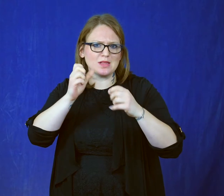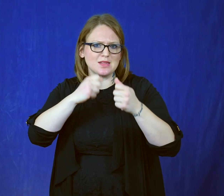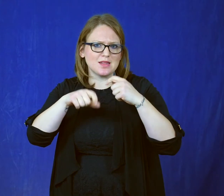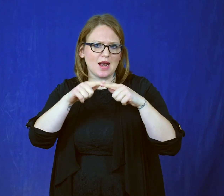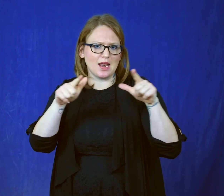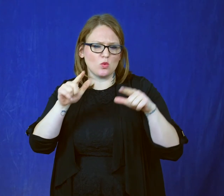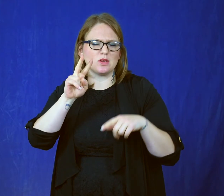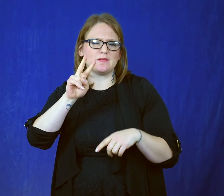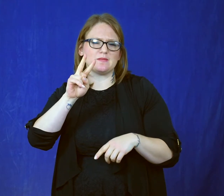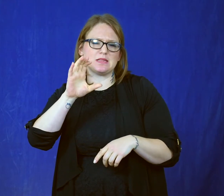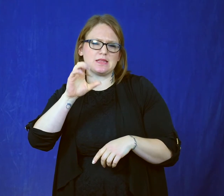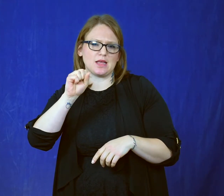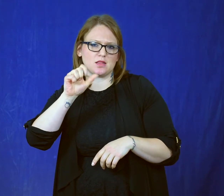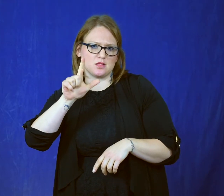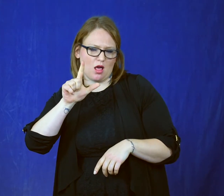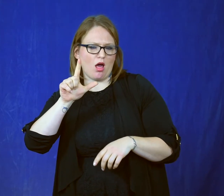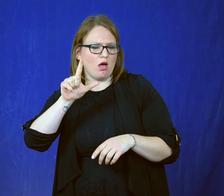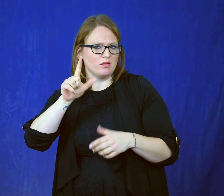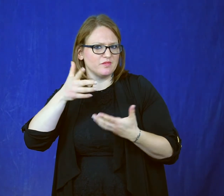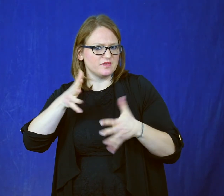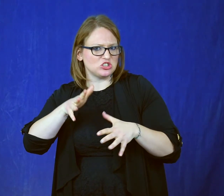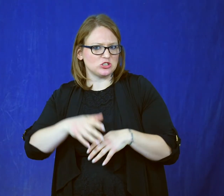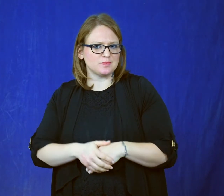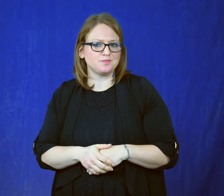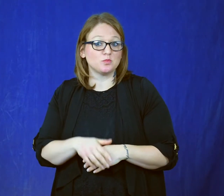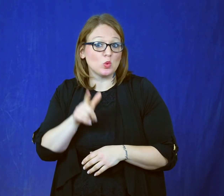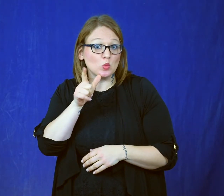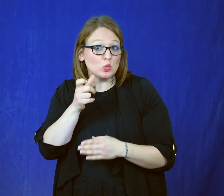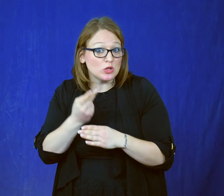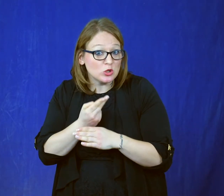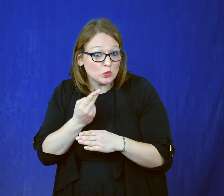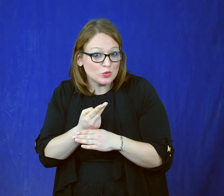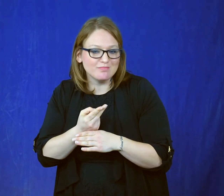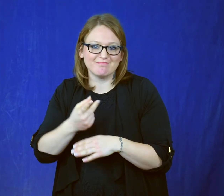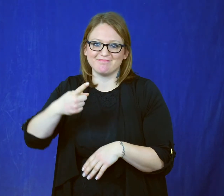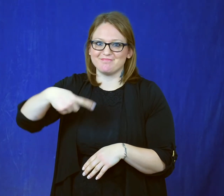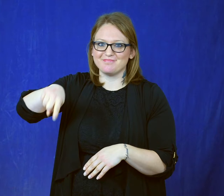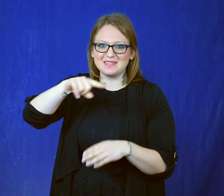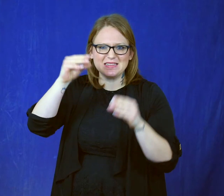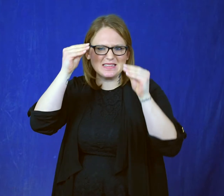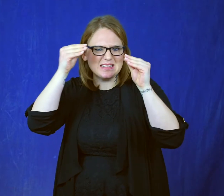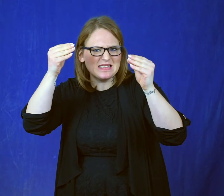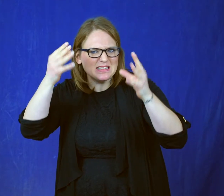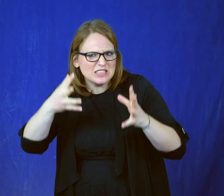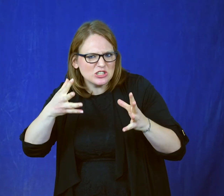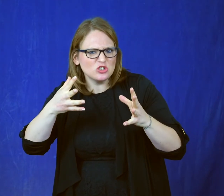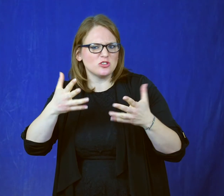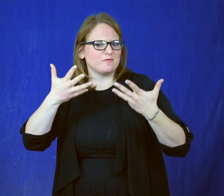has been added to the list of assessments used by teachers who have an advanced SLPI score and have